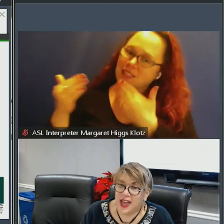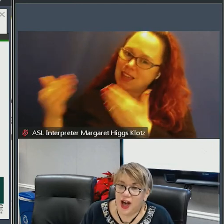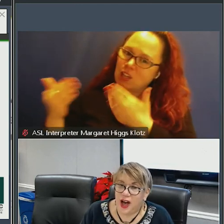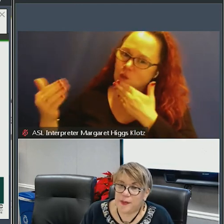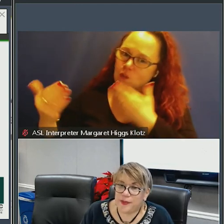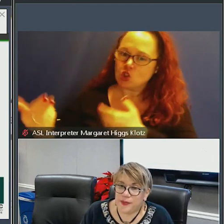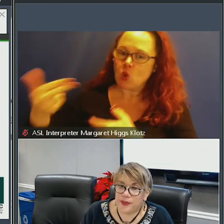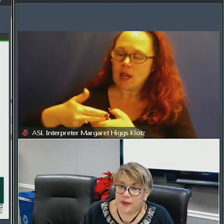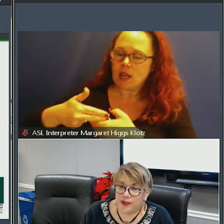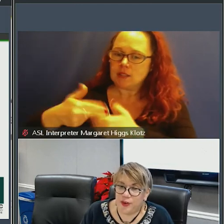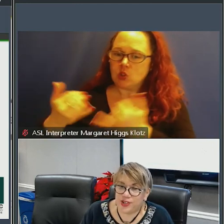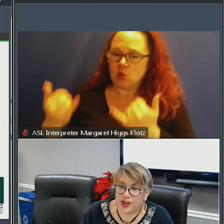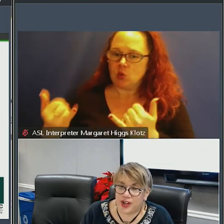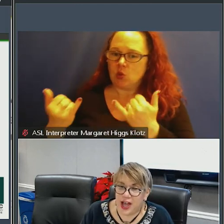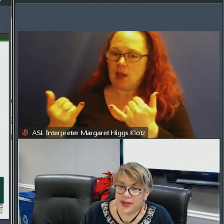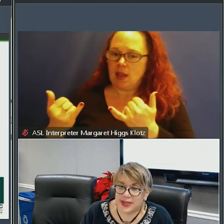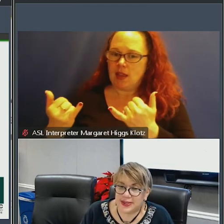We look forward to your comments.